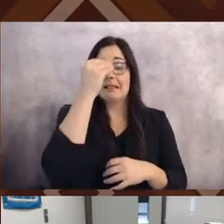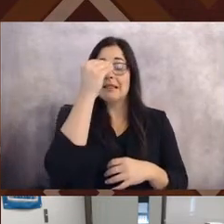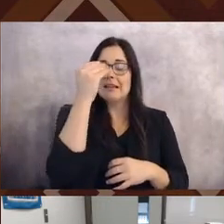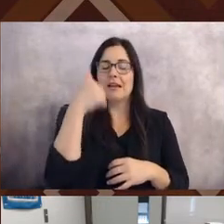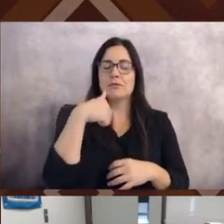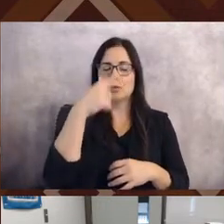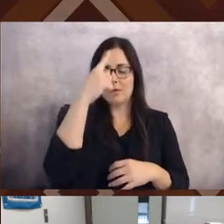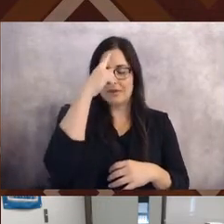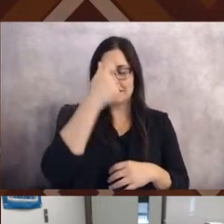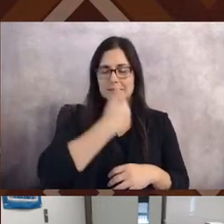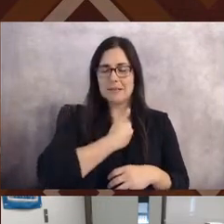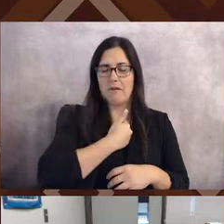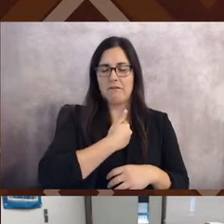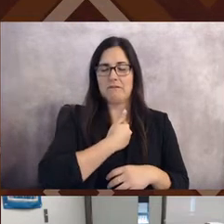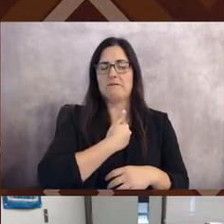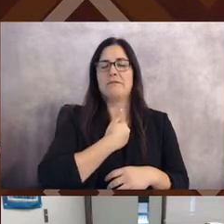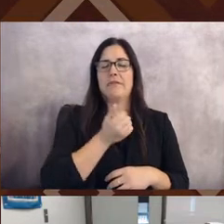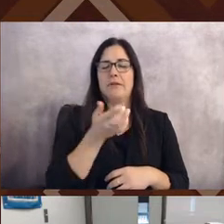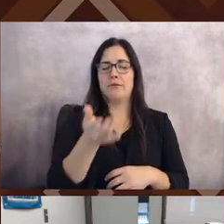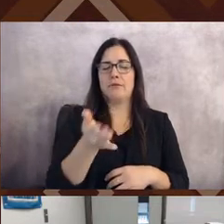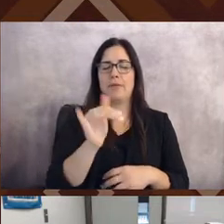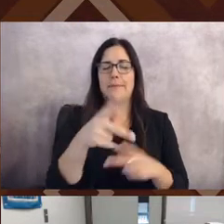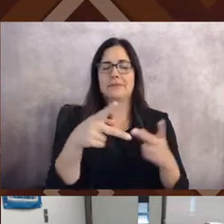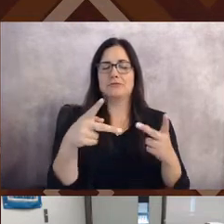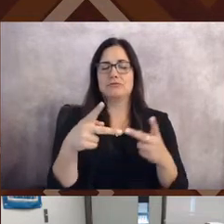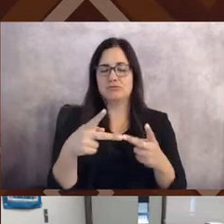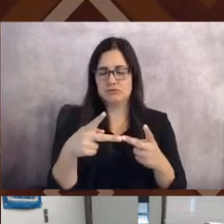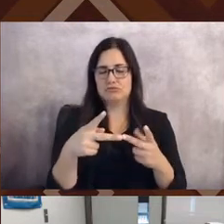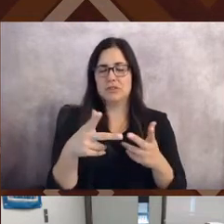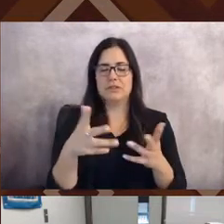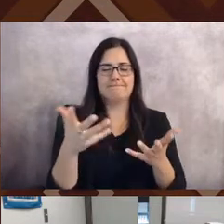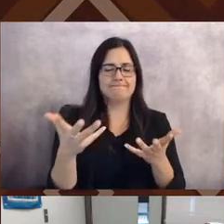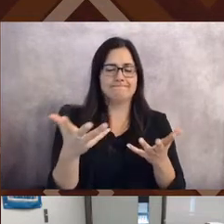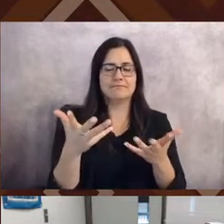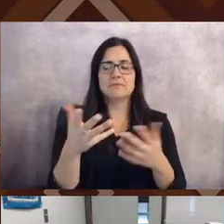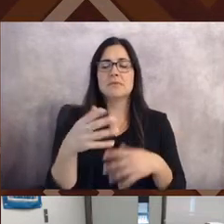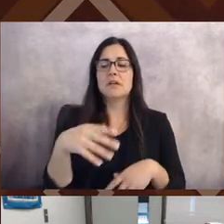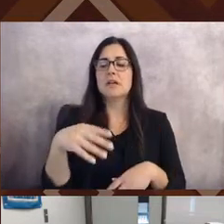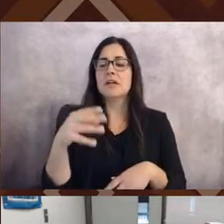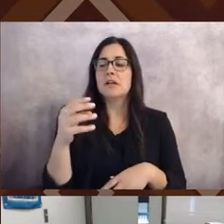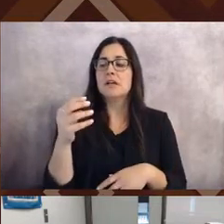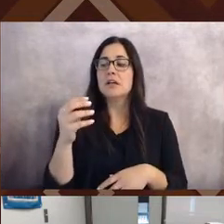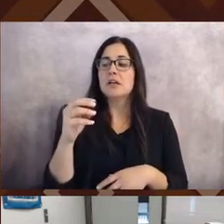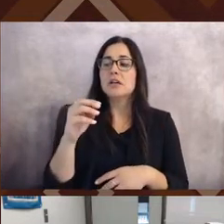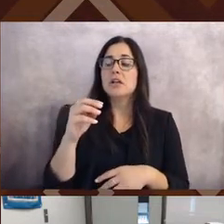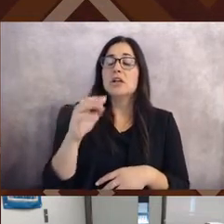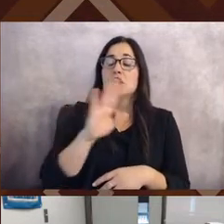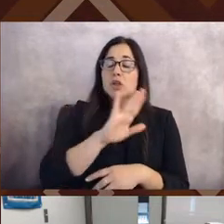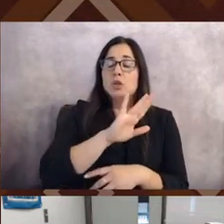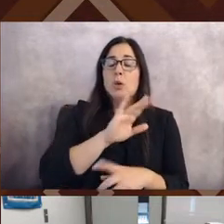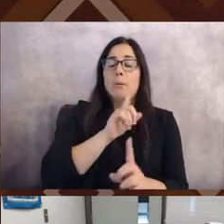in the position of these people, you know, to Mr. Trump. You're right, Don. To your point,